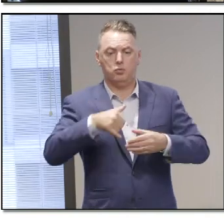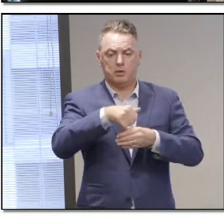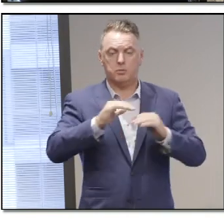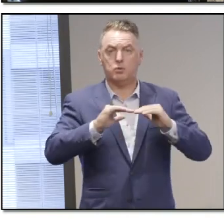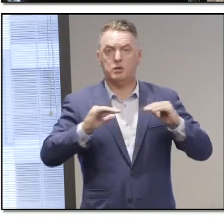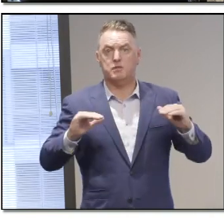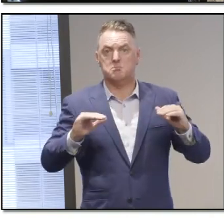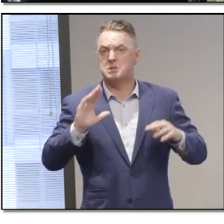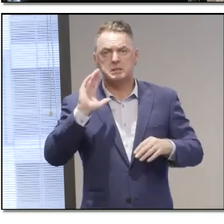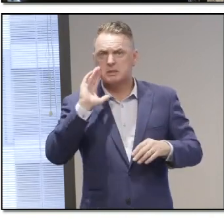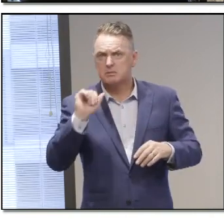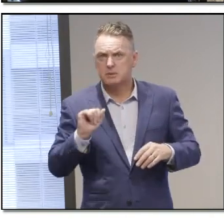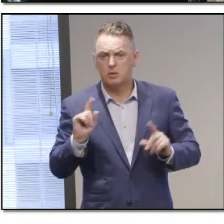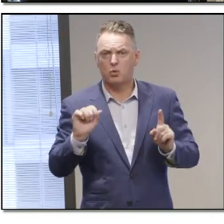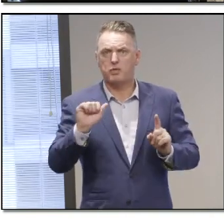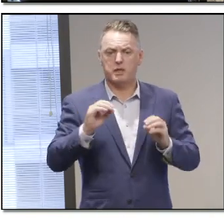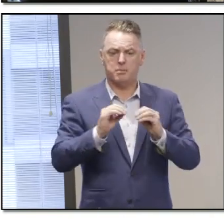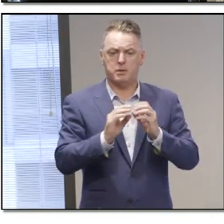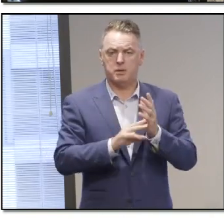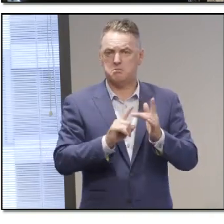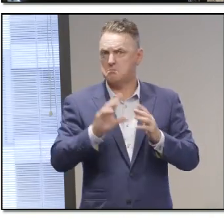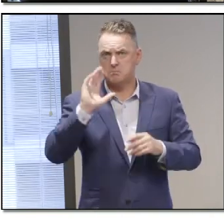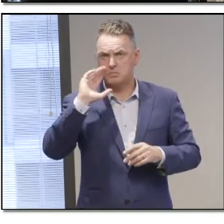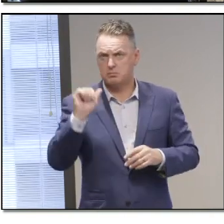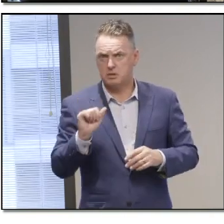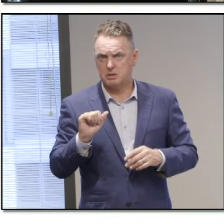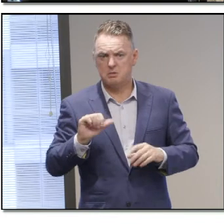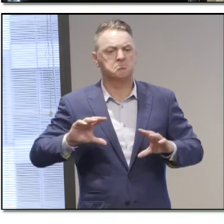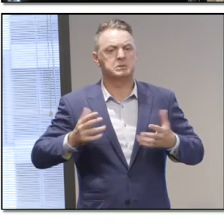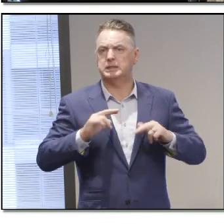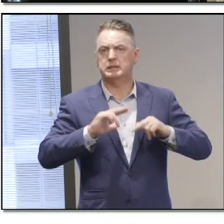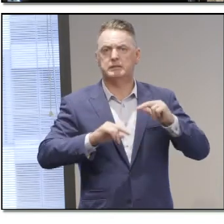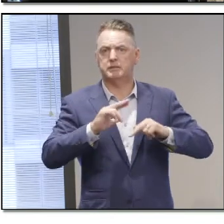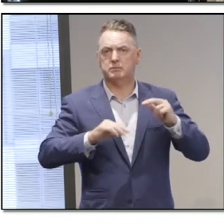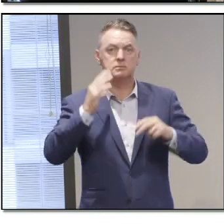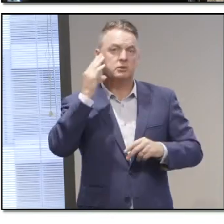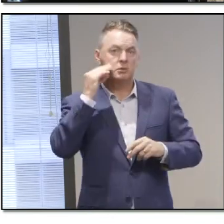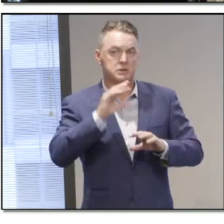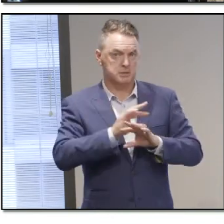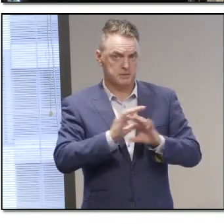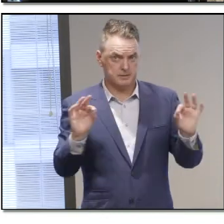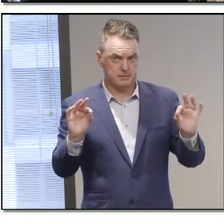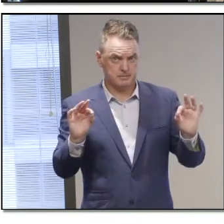didn't matter what their body mass index was, they didn't develop diabetes. These women who are